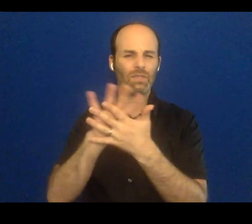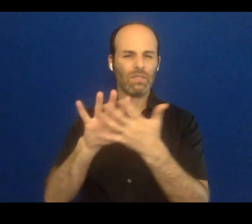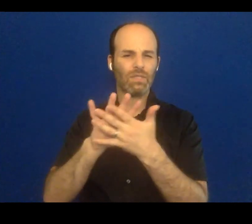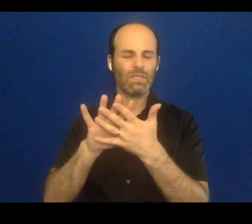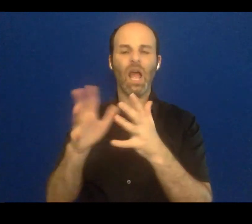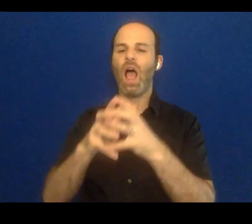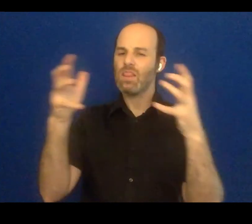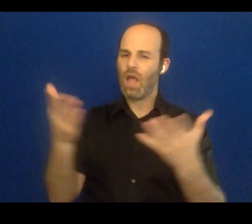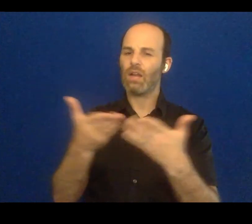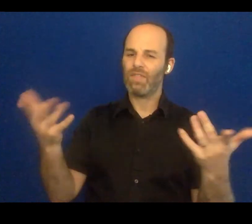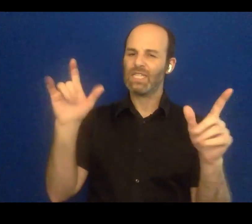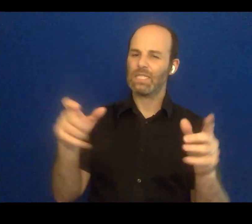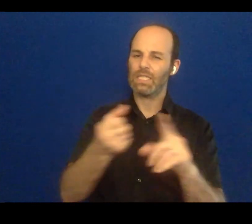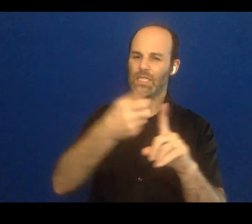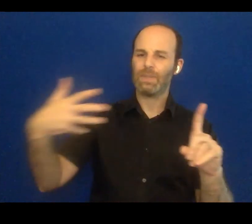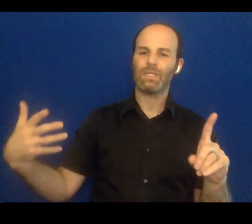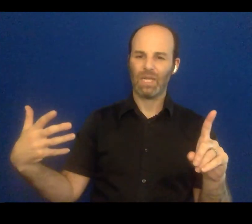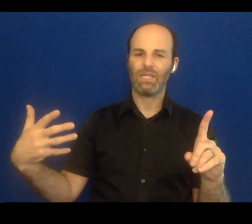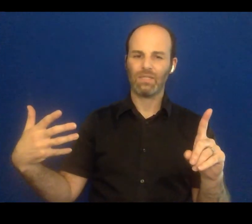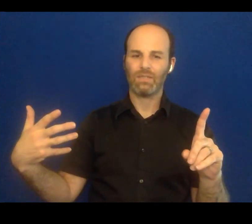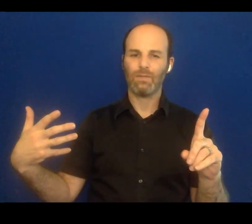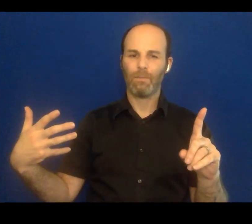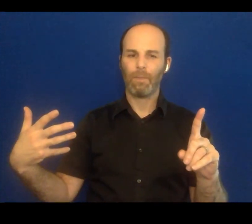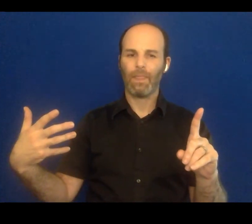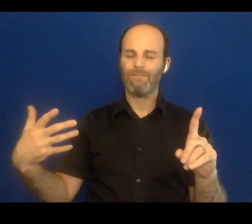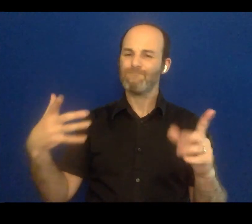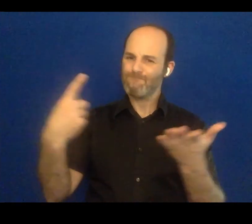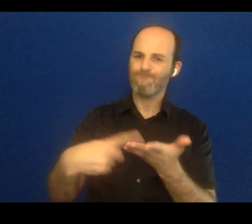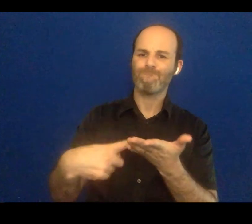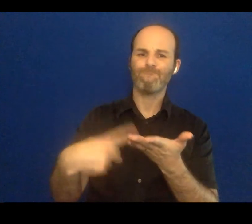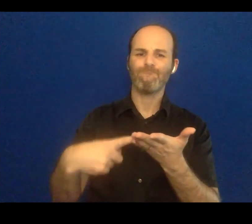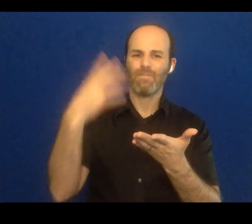THINGS NEED TO BE EXPANDED, TALKED ABOUT, BECAUSE THERE IS A